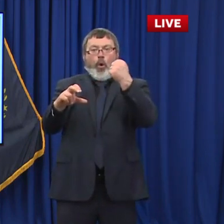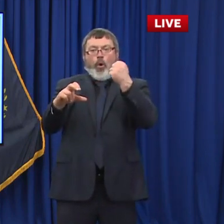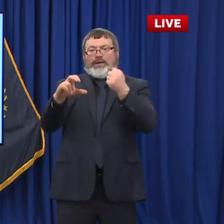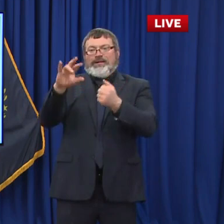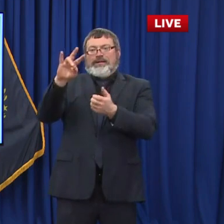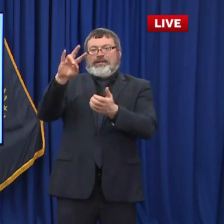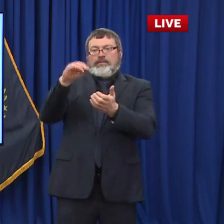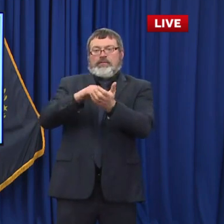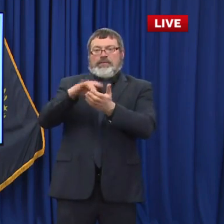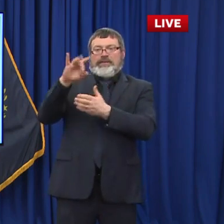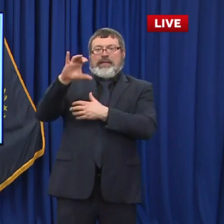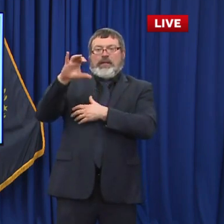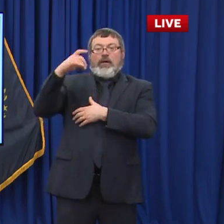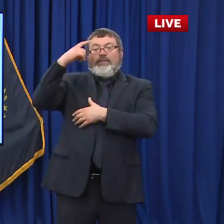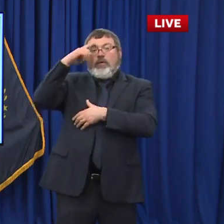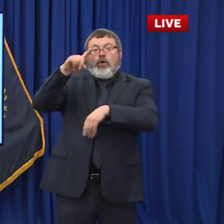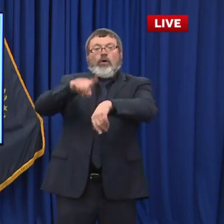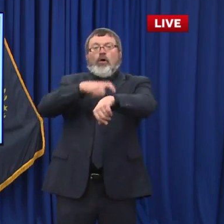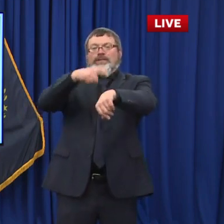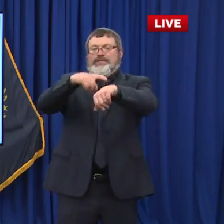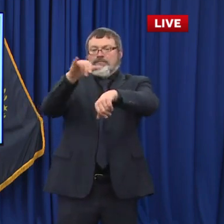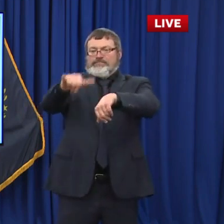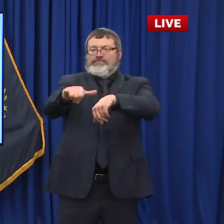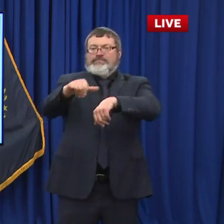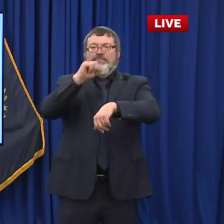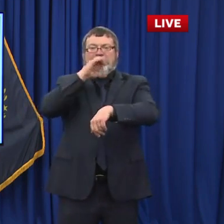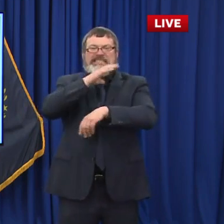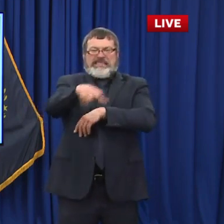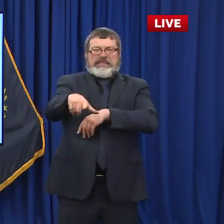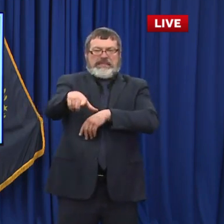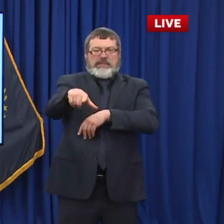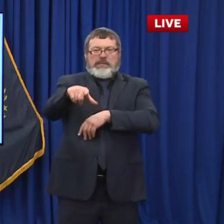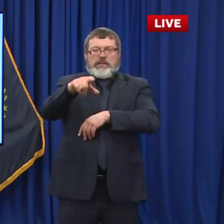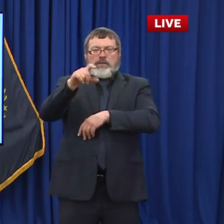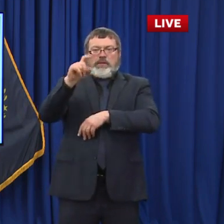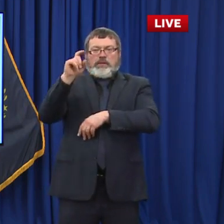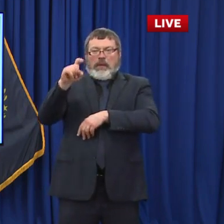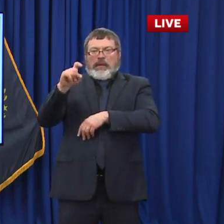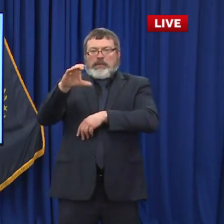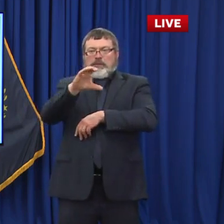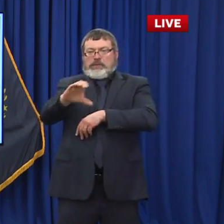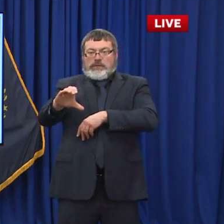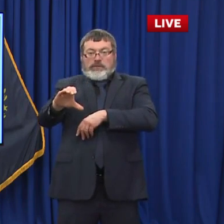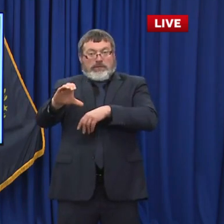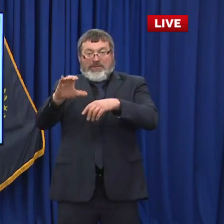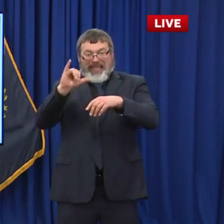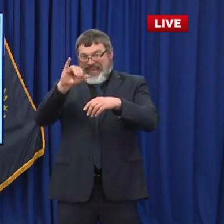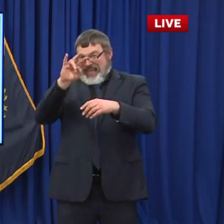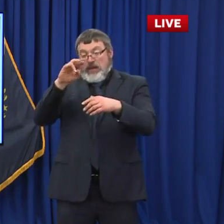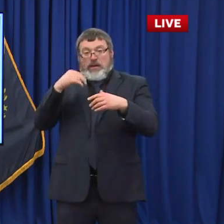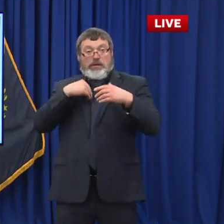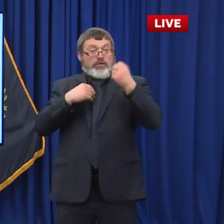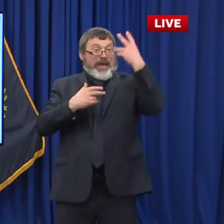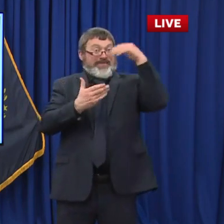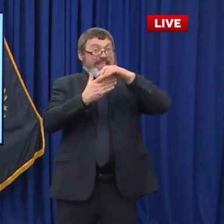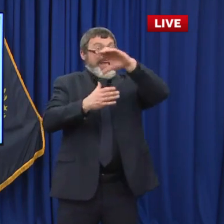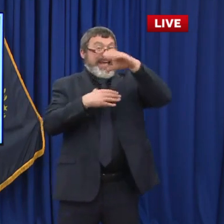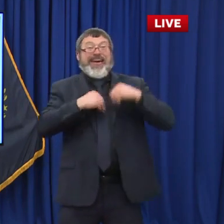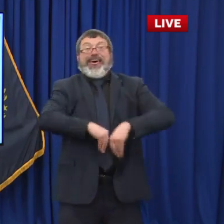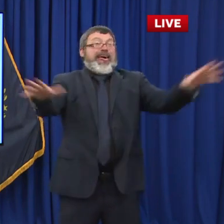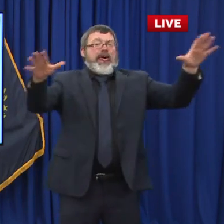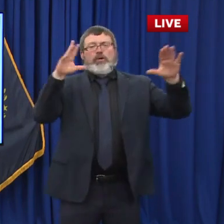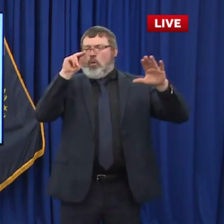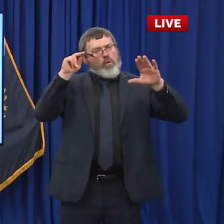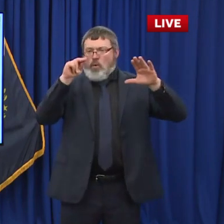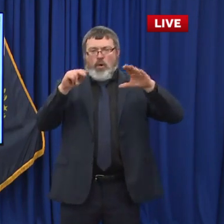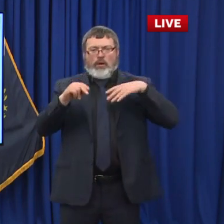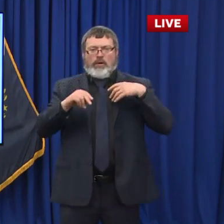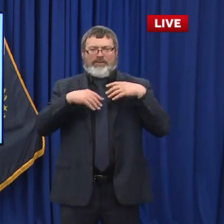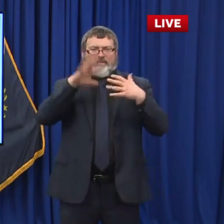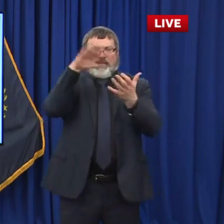IT WAS SEVENTY EIGHT HUNDRED DOSES THAT HAD TO BE SET ASIDE FOR THAT LONG TERM CARE FACILITY FEDERAL CONTRACT PROGRAM SO THAT THEY COULD GET THAT STARTED RIGHT AWAY ON DECEMBER 21ST, AND